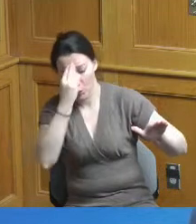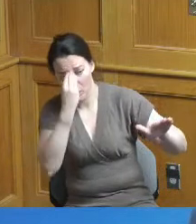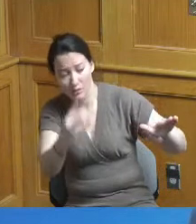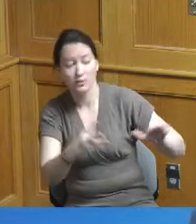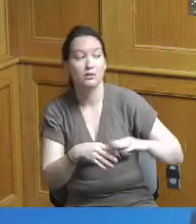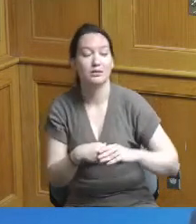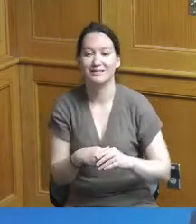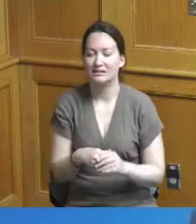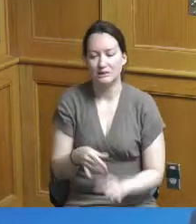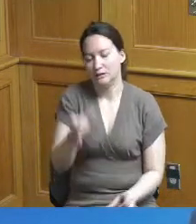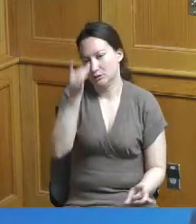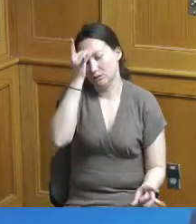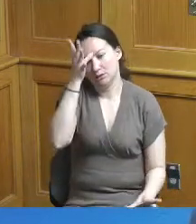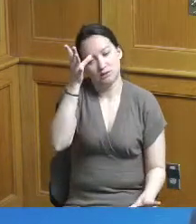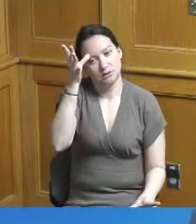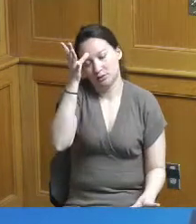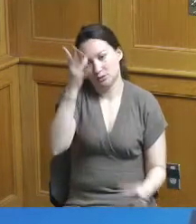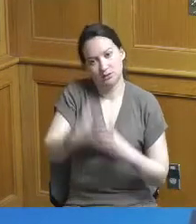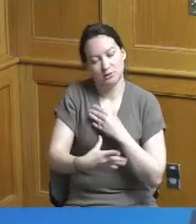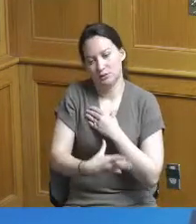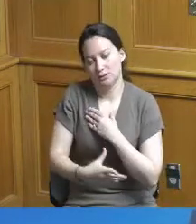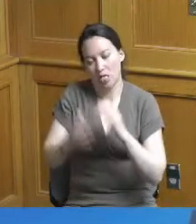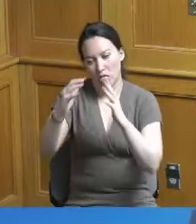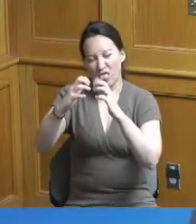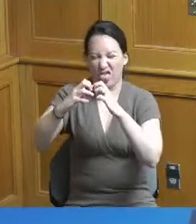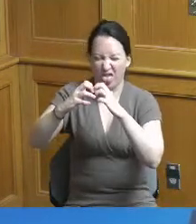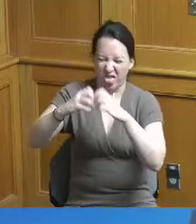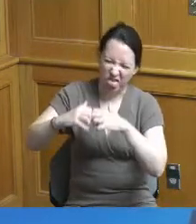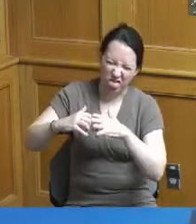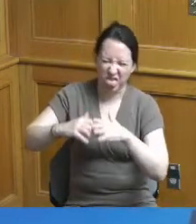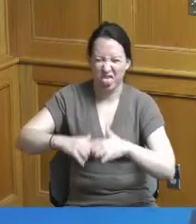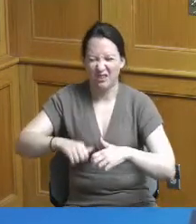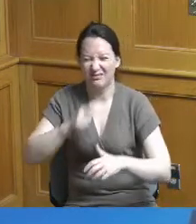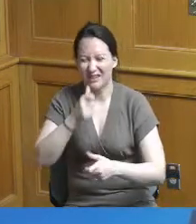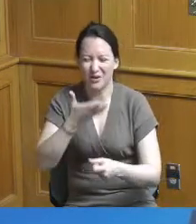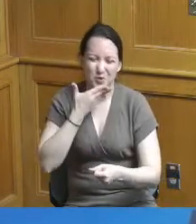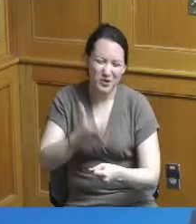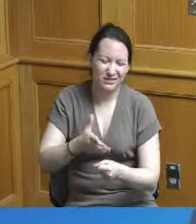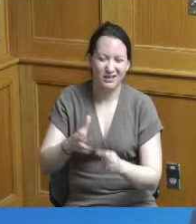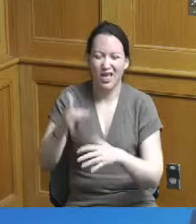was was a blight it was underperforming as a Convention Center Hotel it was it was deterring